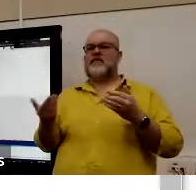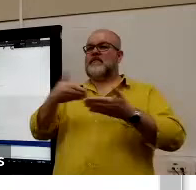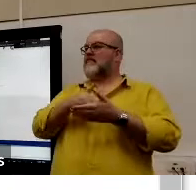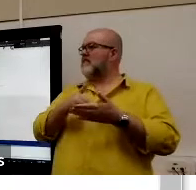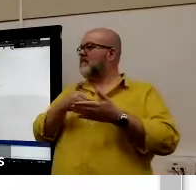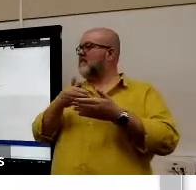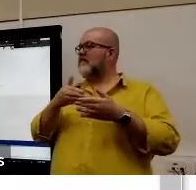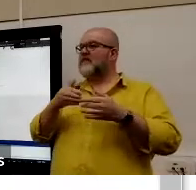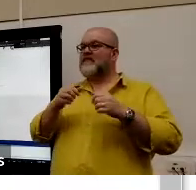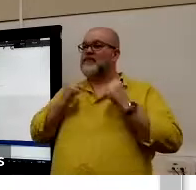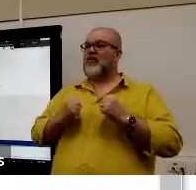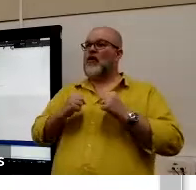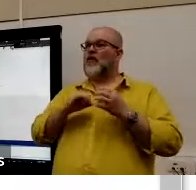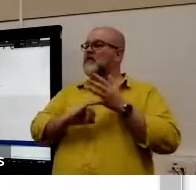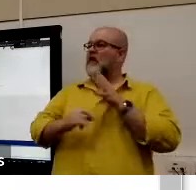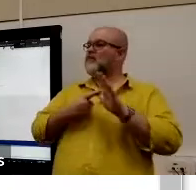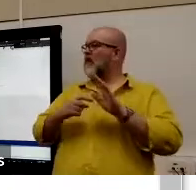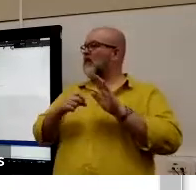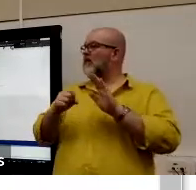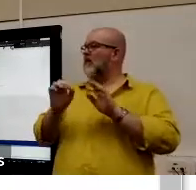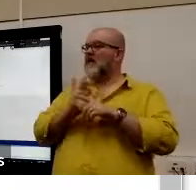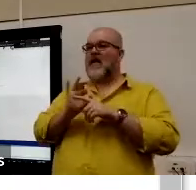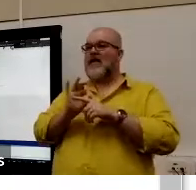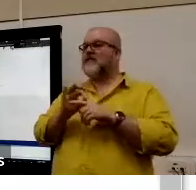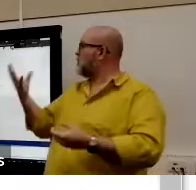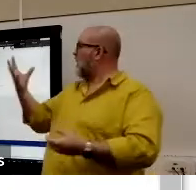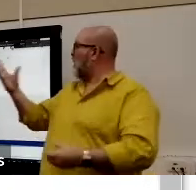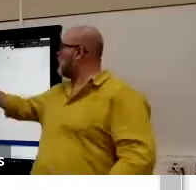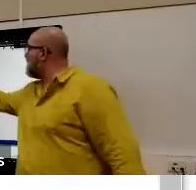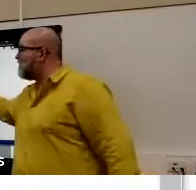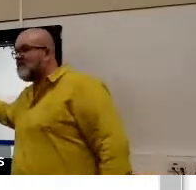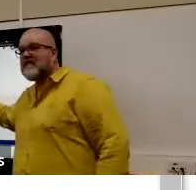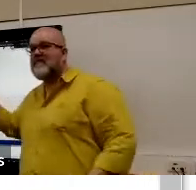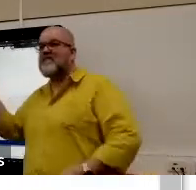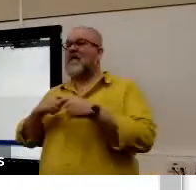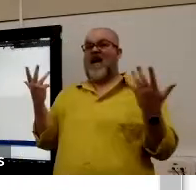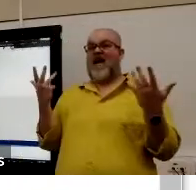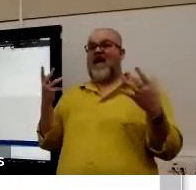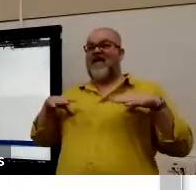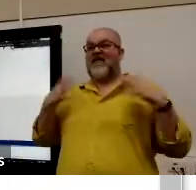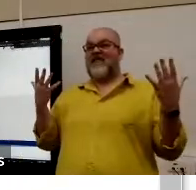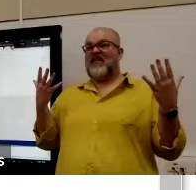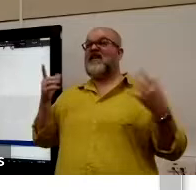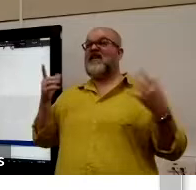So I thought I would add that and make sure it had a very strong connection to South Australia with those colors.